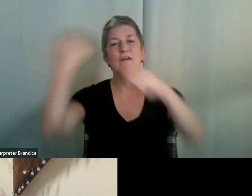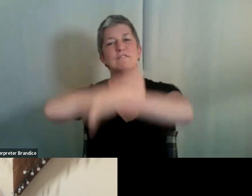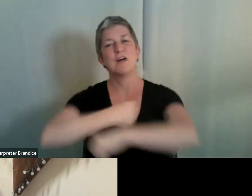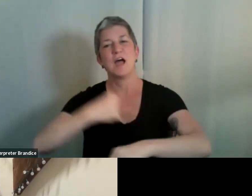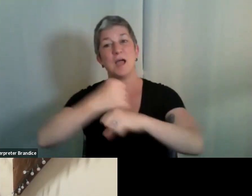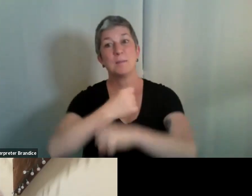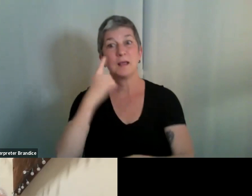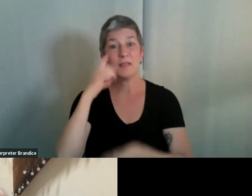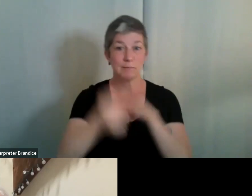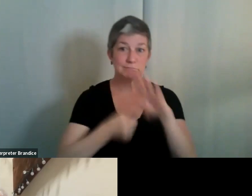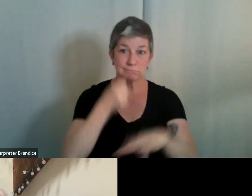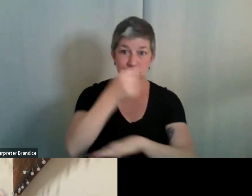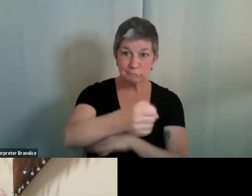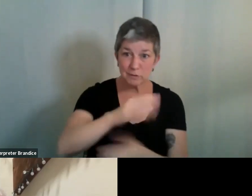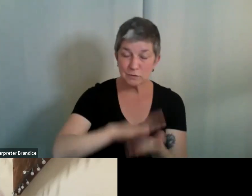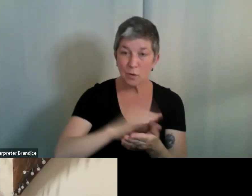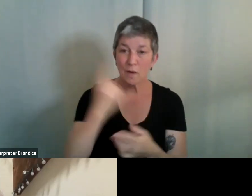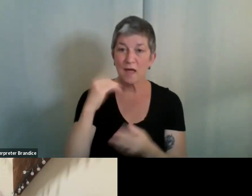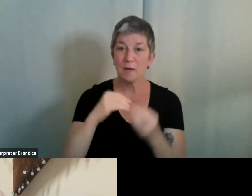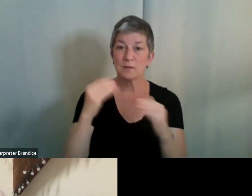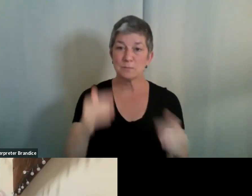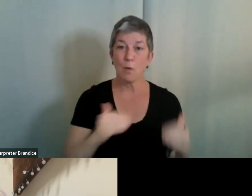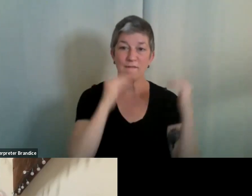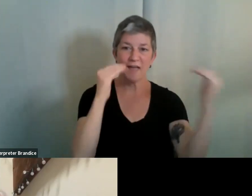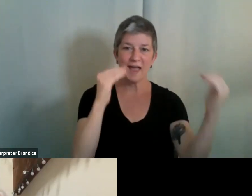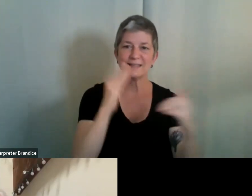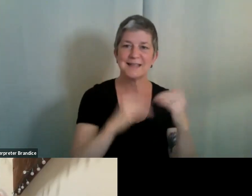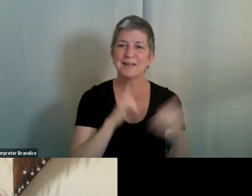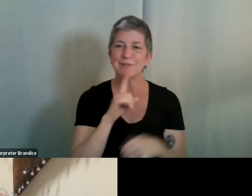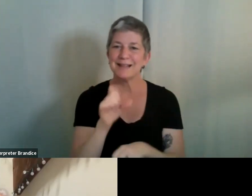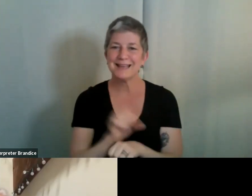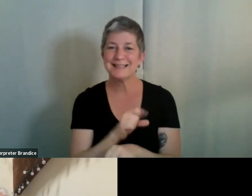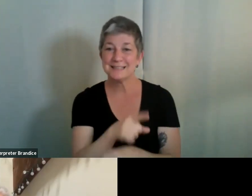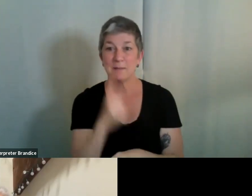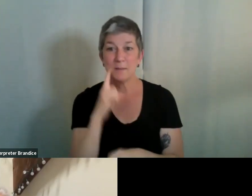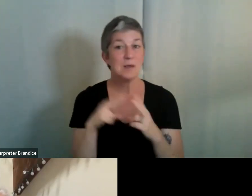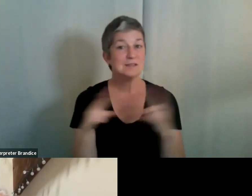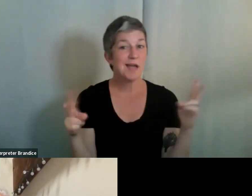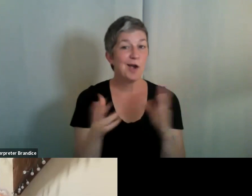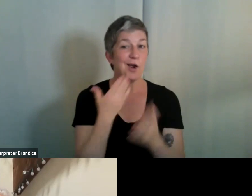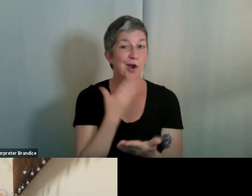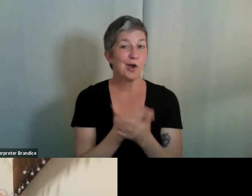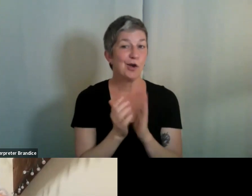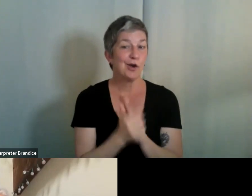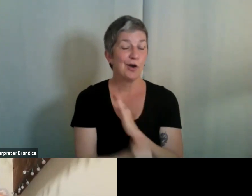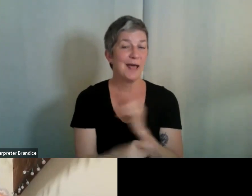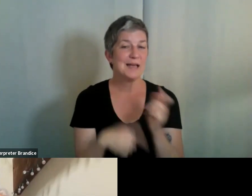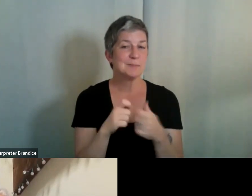school where they thought he was more advanced than he was. Because he was very good at a certain level of skills. But